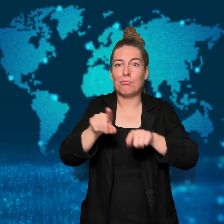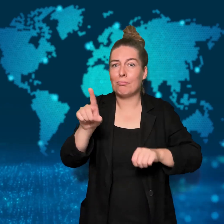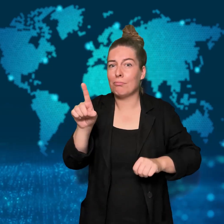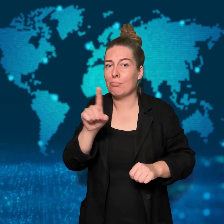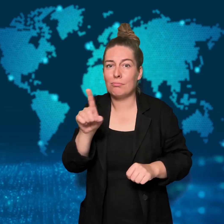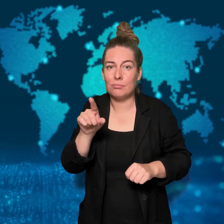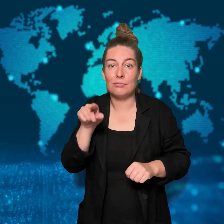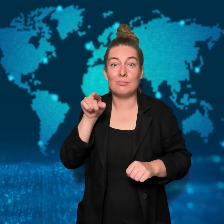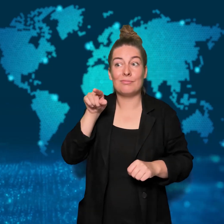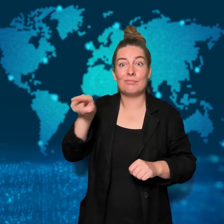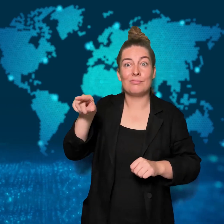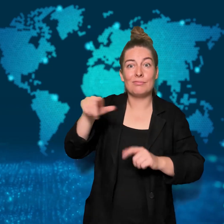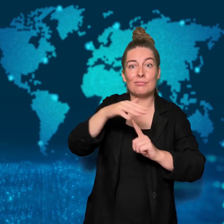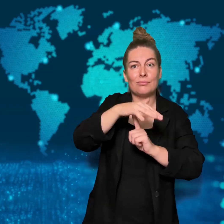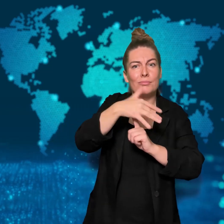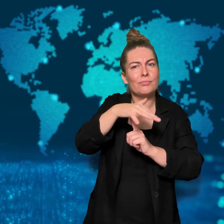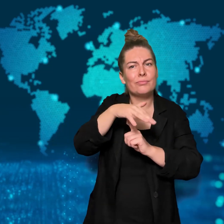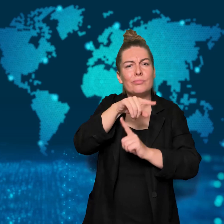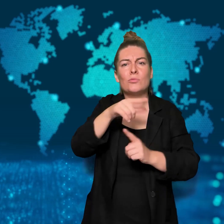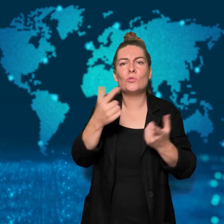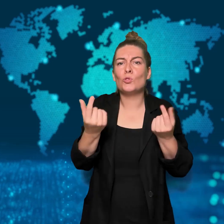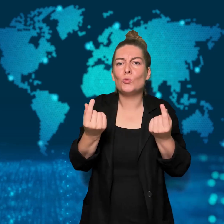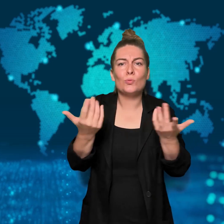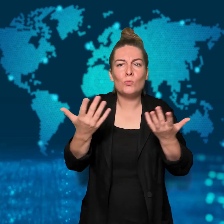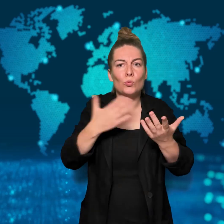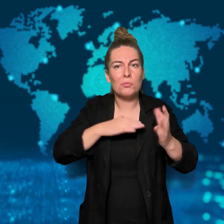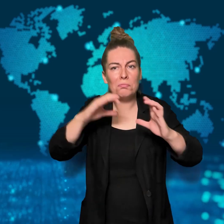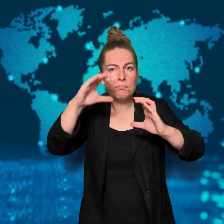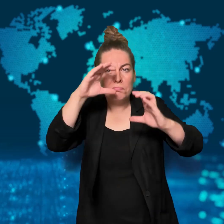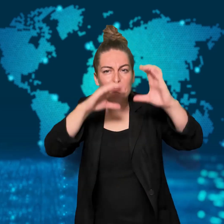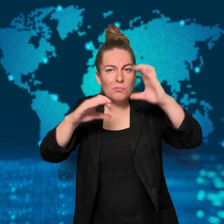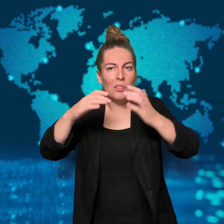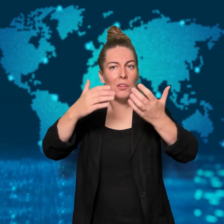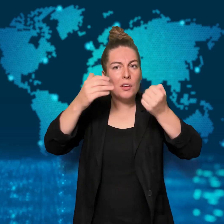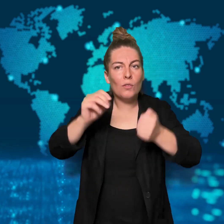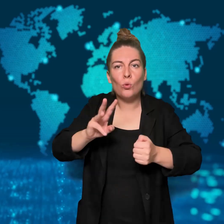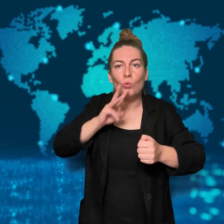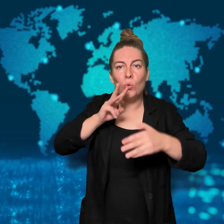This was the second time a Navy helicopter encountered Chinese fighter jets.